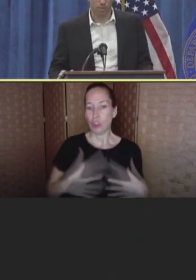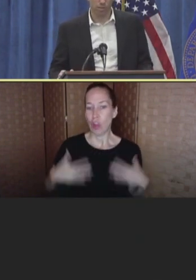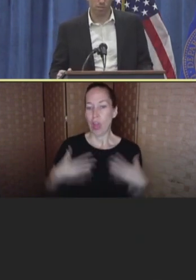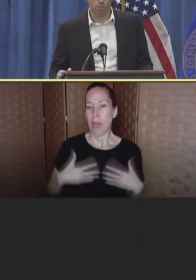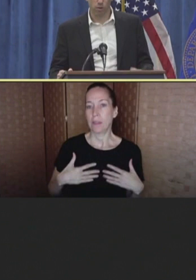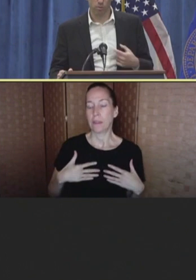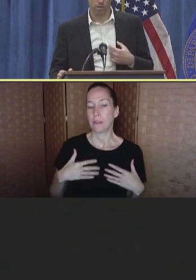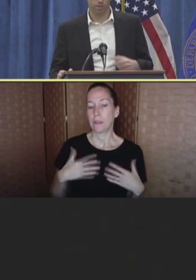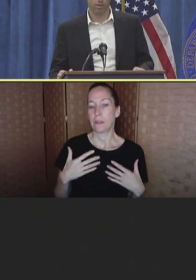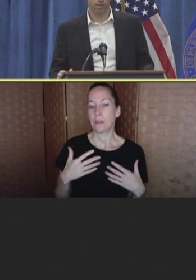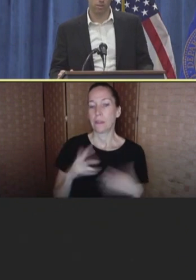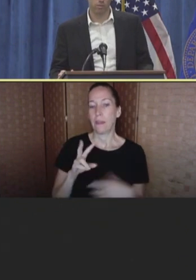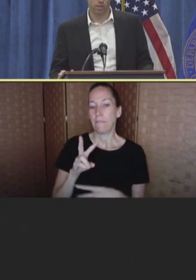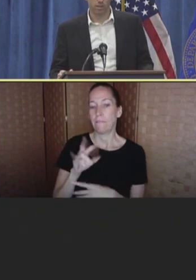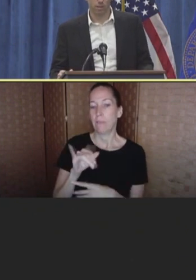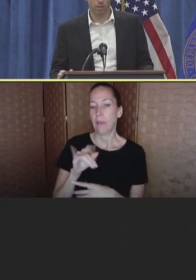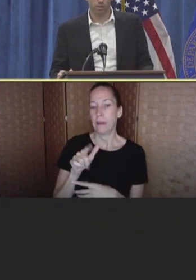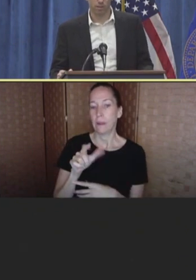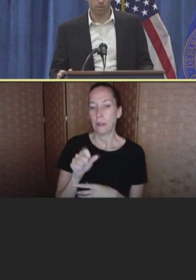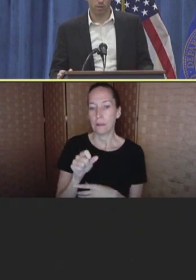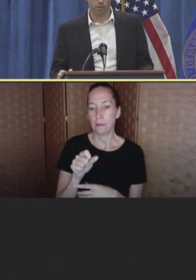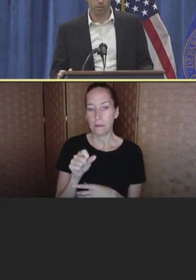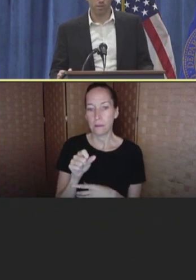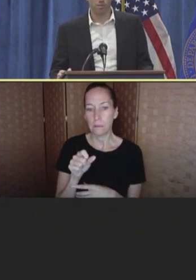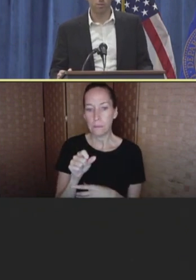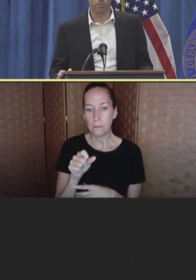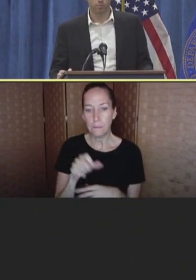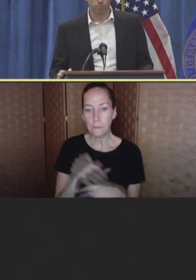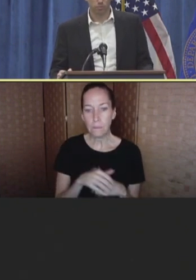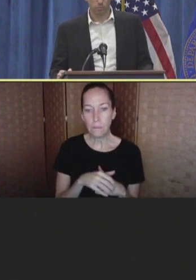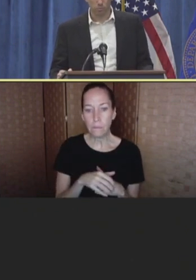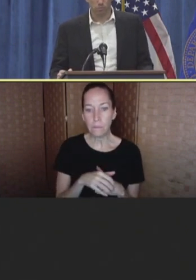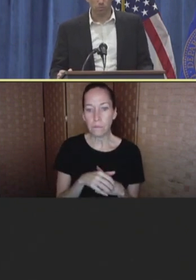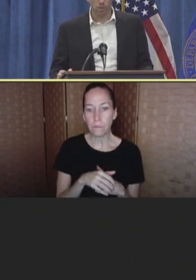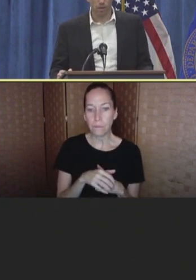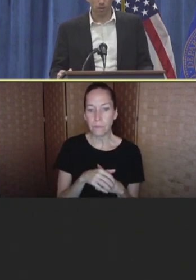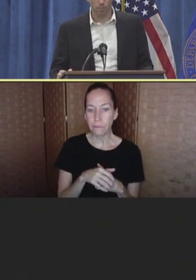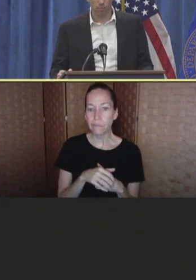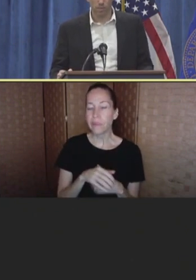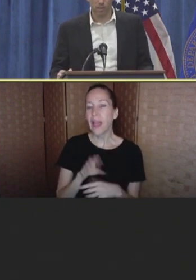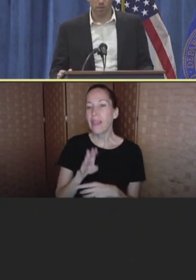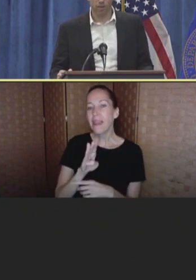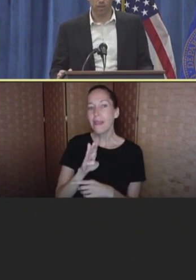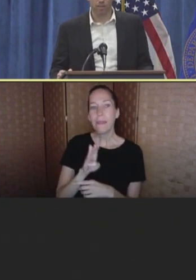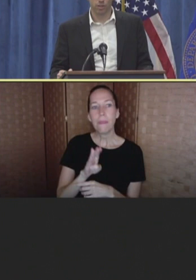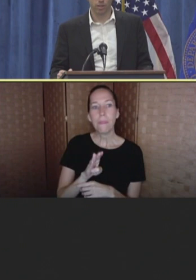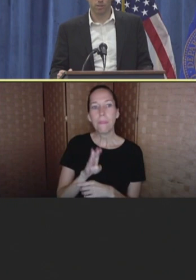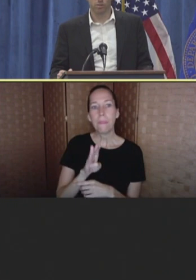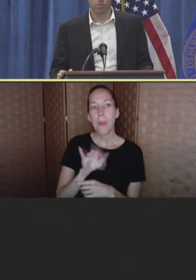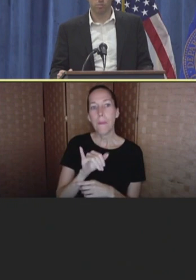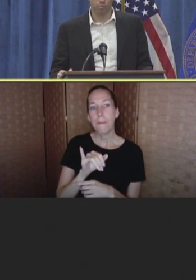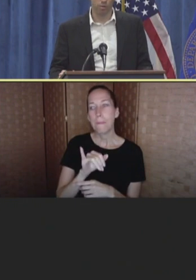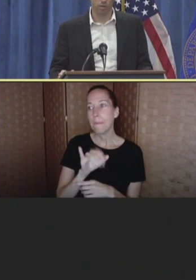this bio bit -- Israeli startup that developed the sensor, significantly changed both in